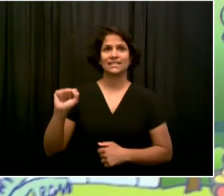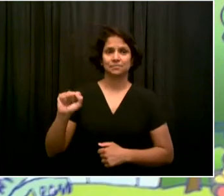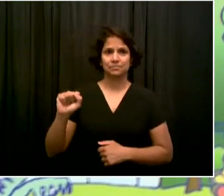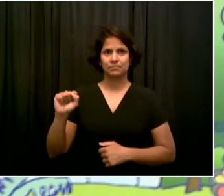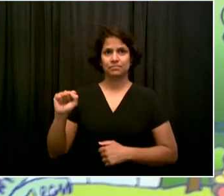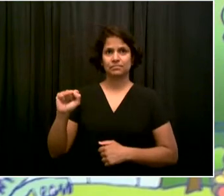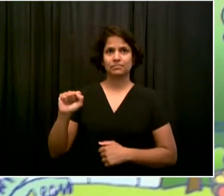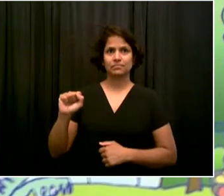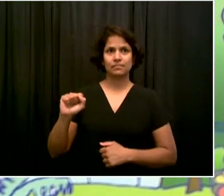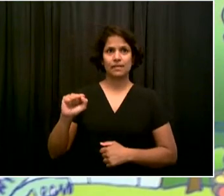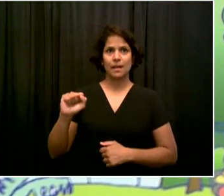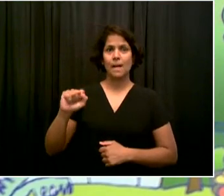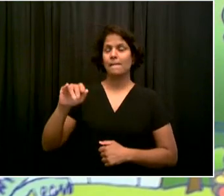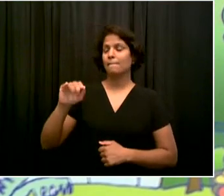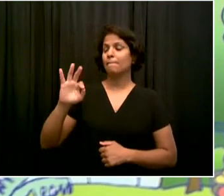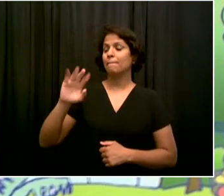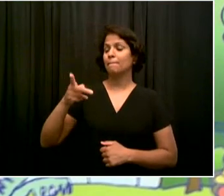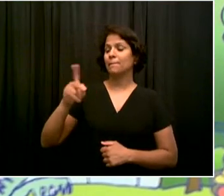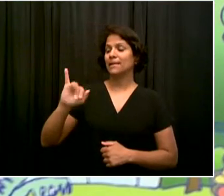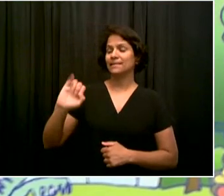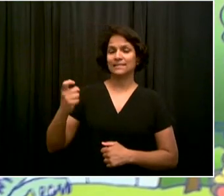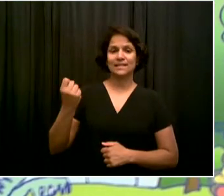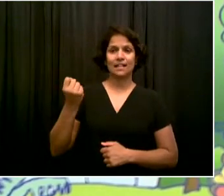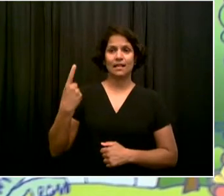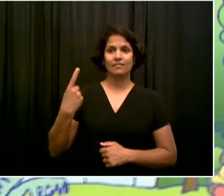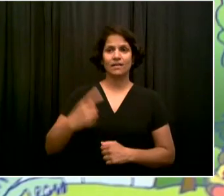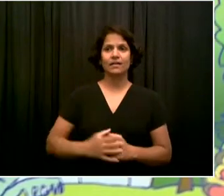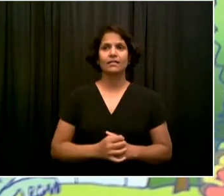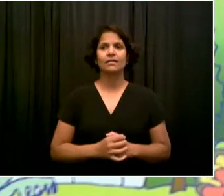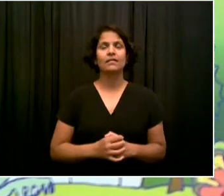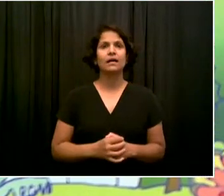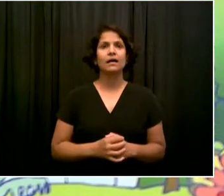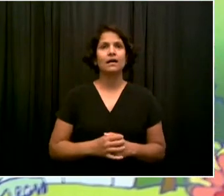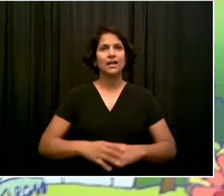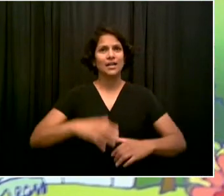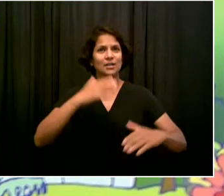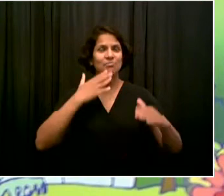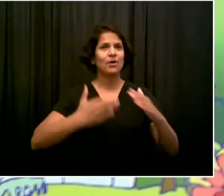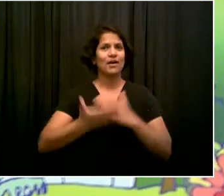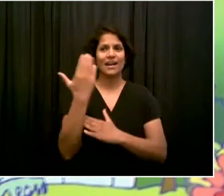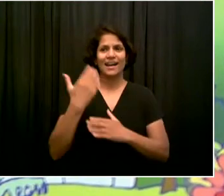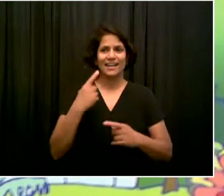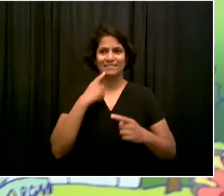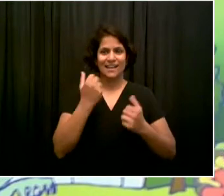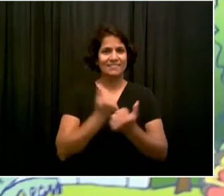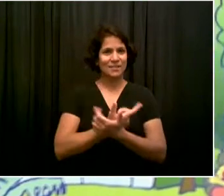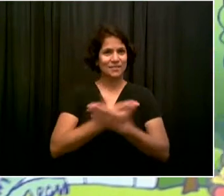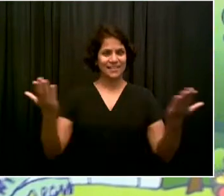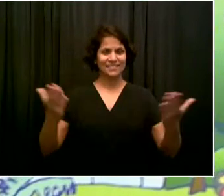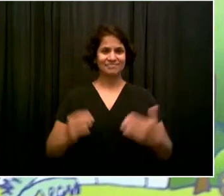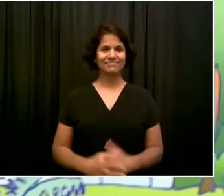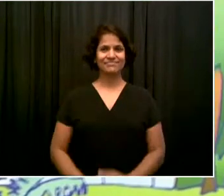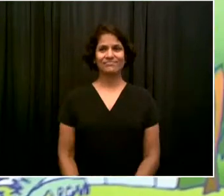MITCHELL KATZ, PRESIDENT AN D CEOO F NEW YORK CITY HEALTH AND HOSPITALS. THE FIRST QUESTION OF TODAY GOES TO